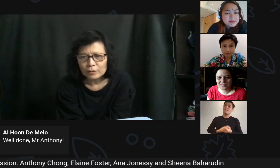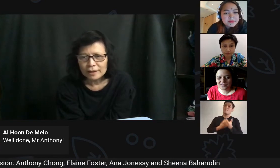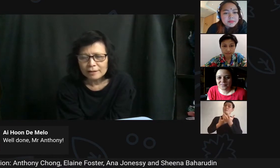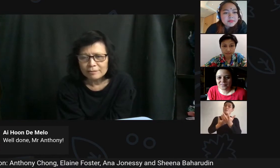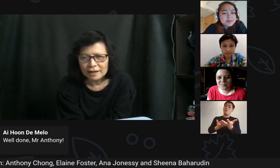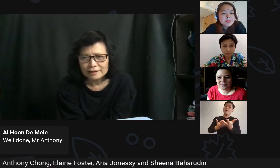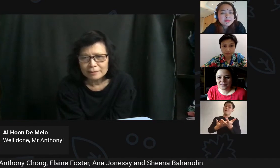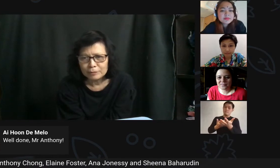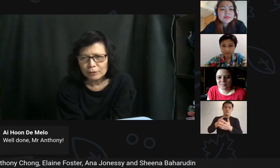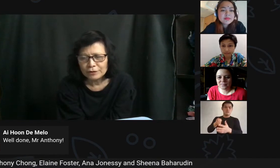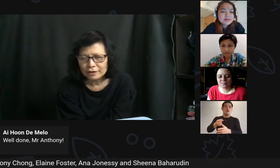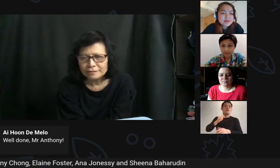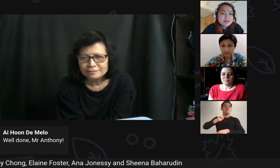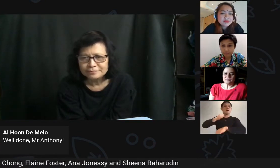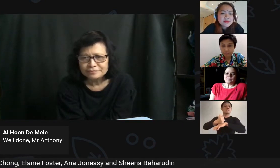When I meet the poem,